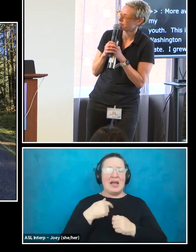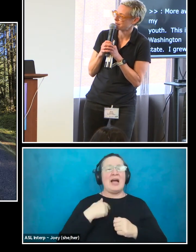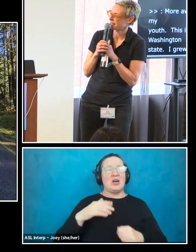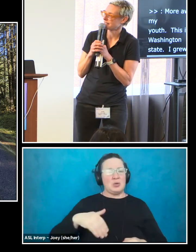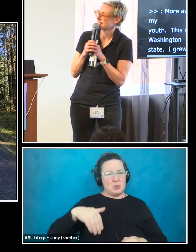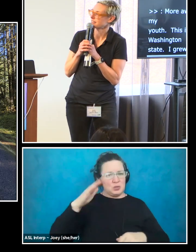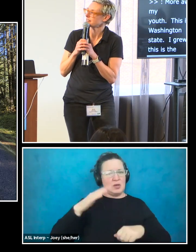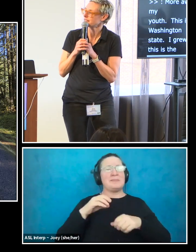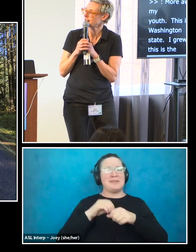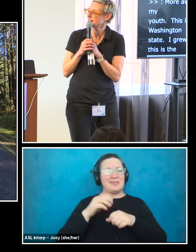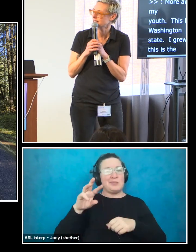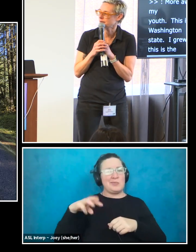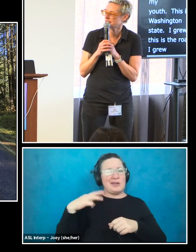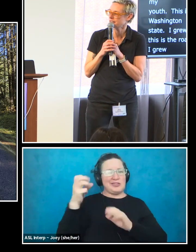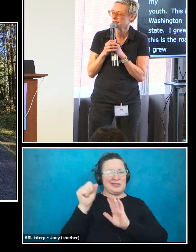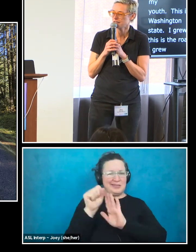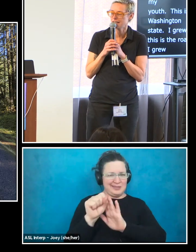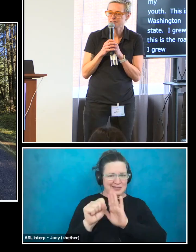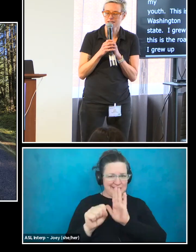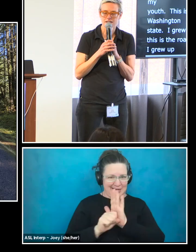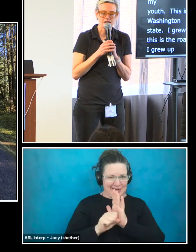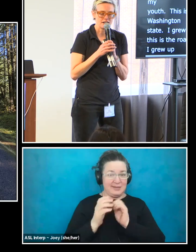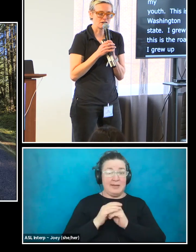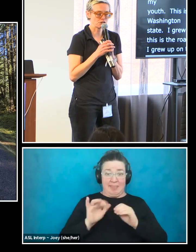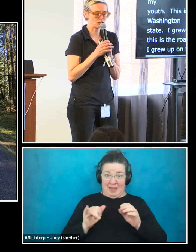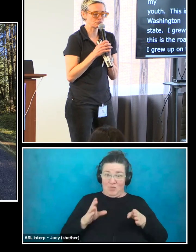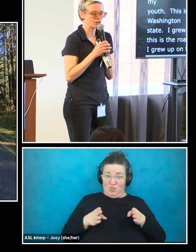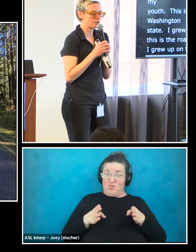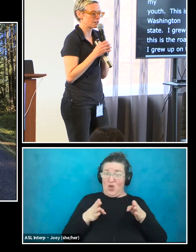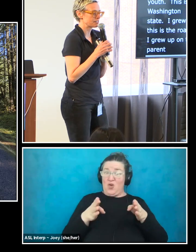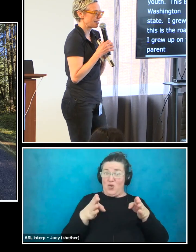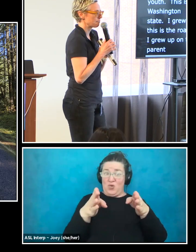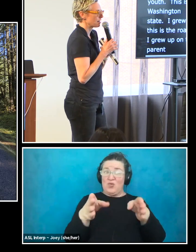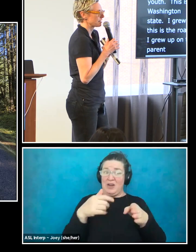road my parents still live on. It's the picture on the right. It's a a rural road. No sidewalks,